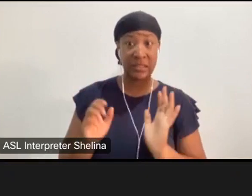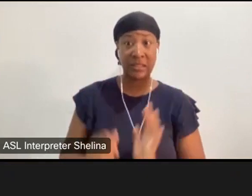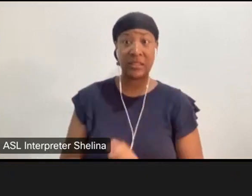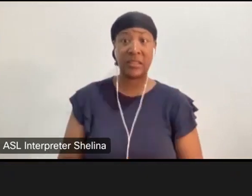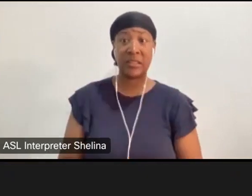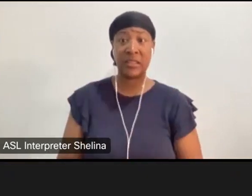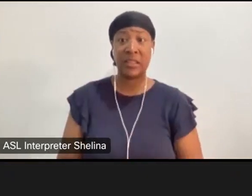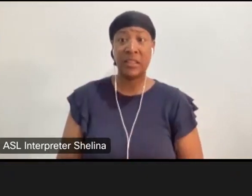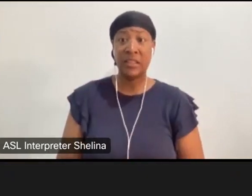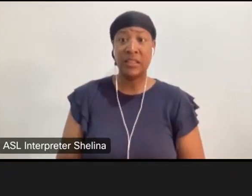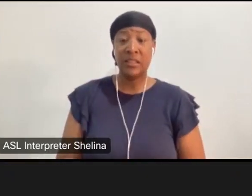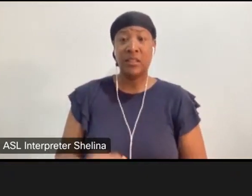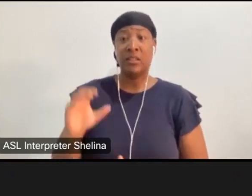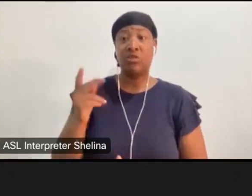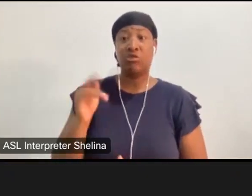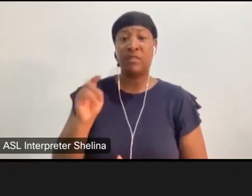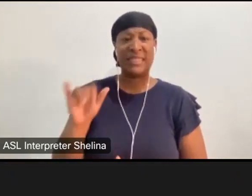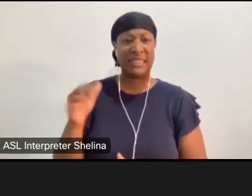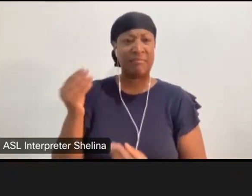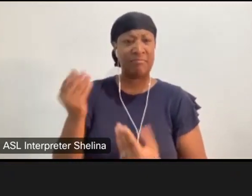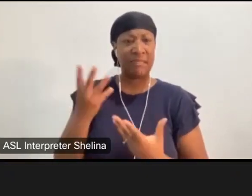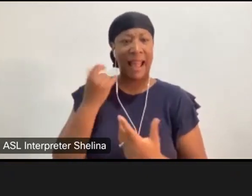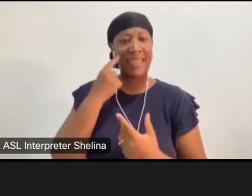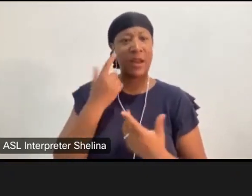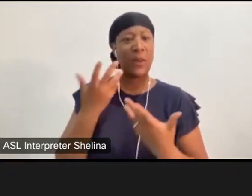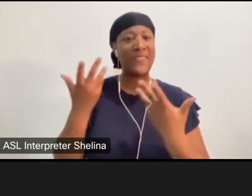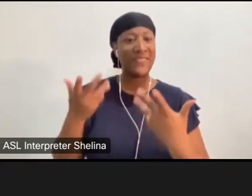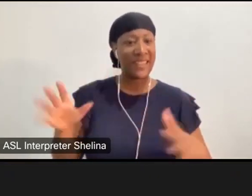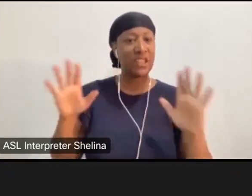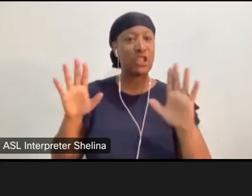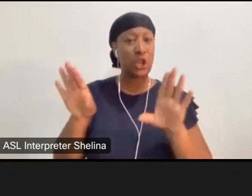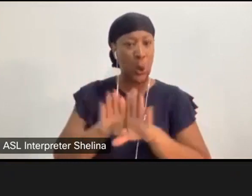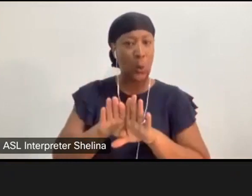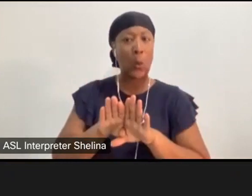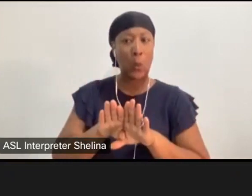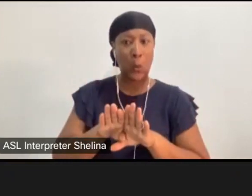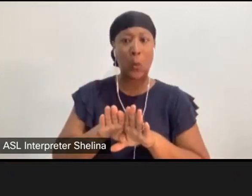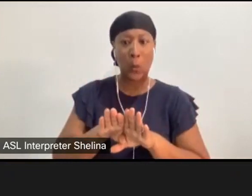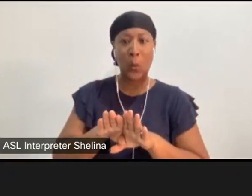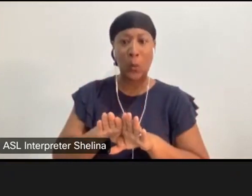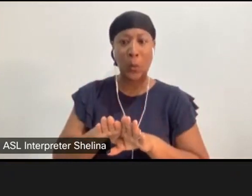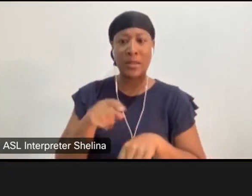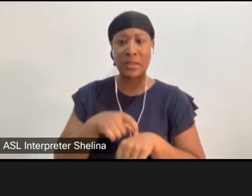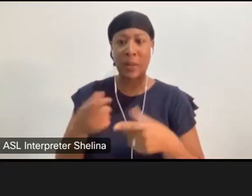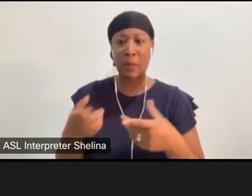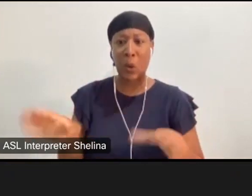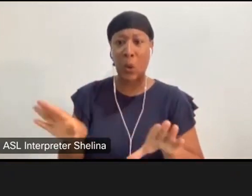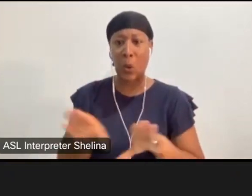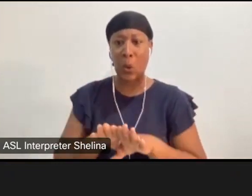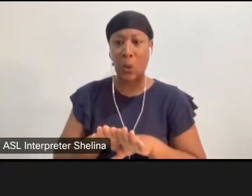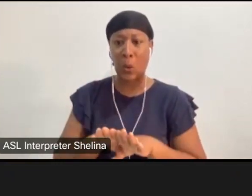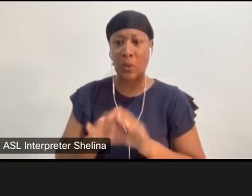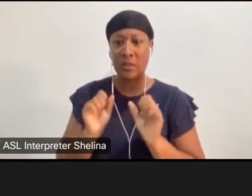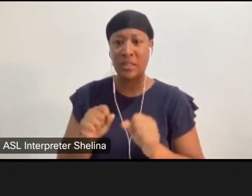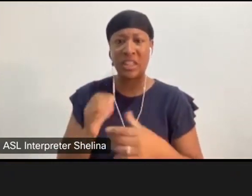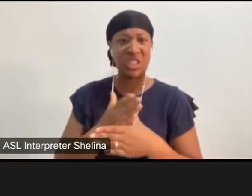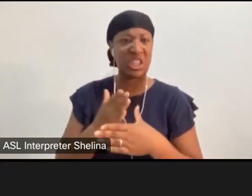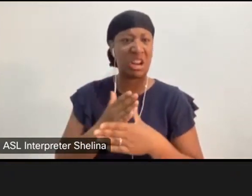Yeah, maybe Christy can let us know, but I believe once the poll closes, I think we can definitely share. We might be able to share the results. Yeah, I think we can close it now.